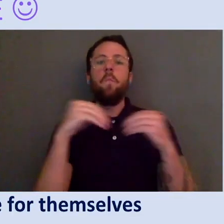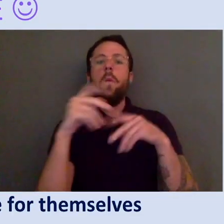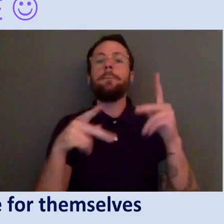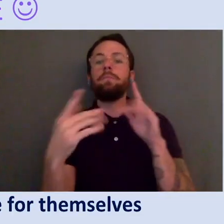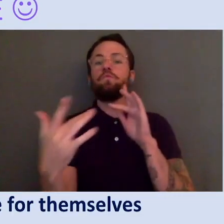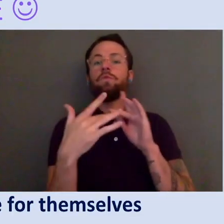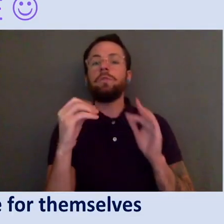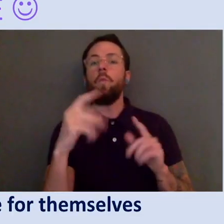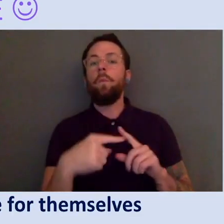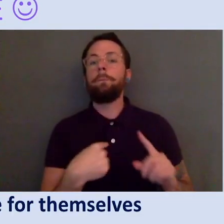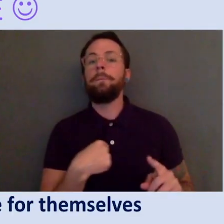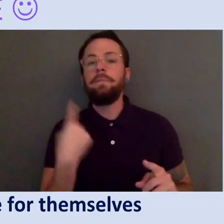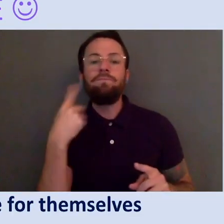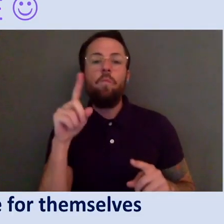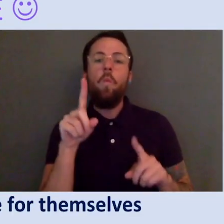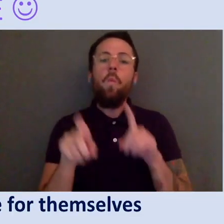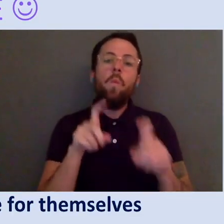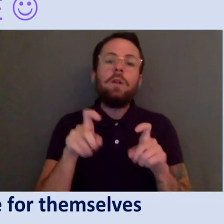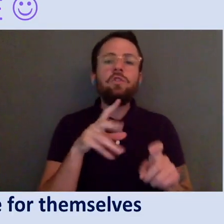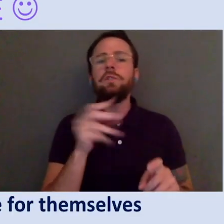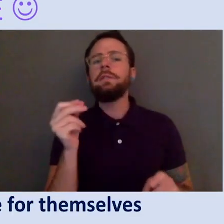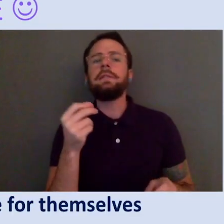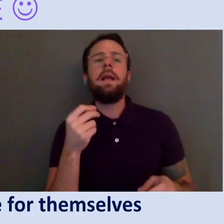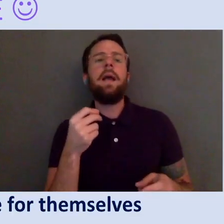out with that in the community, that's appropriate to talk about.